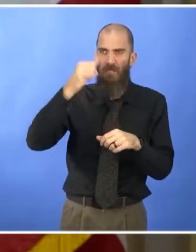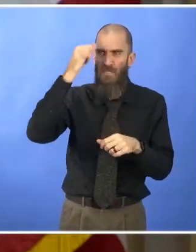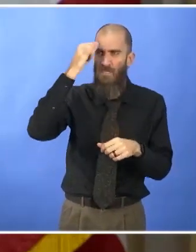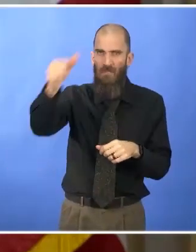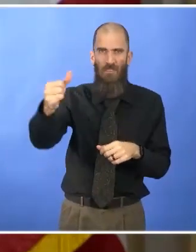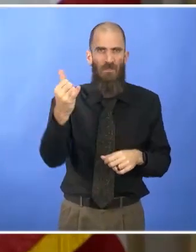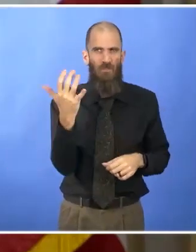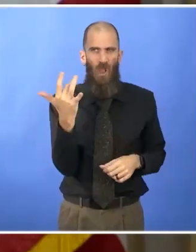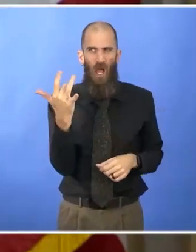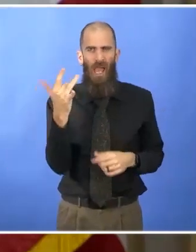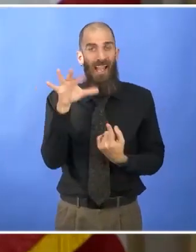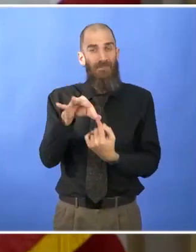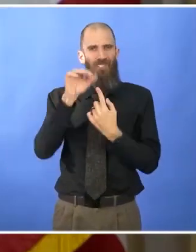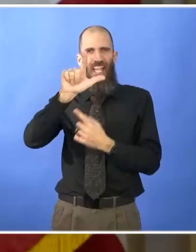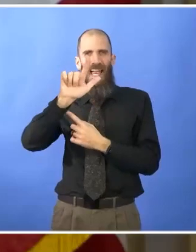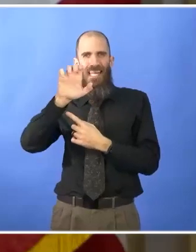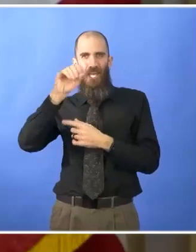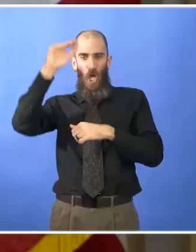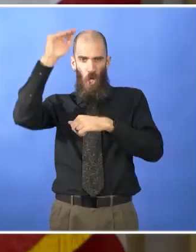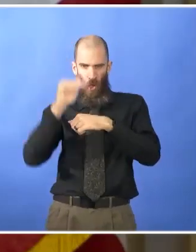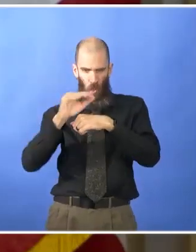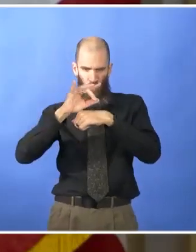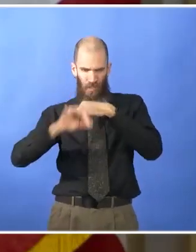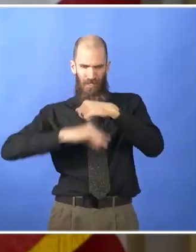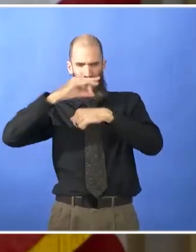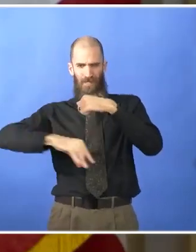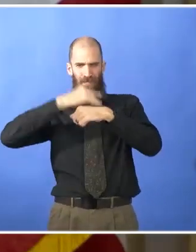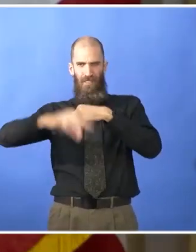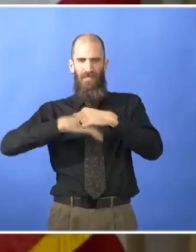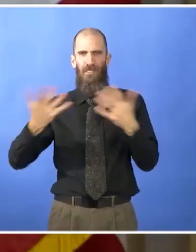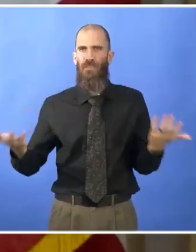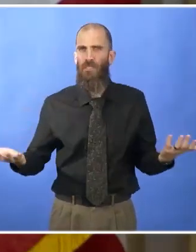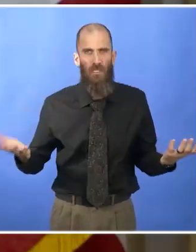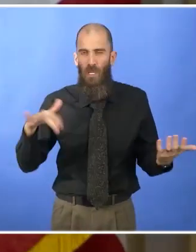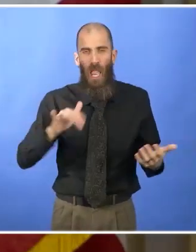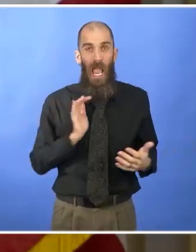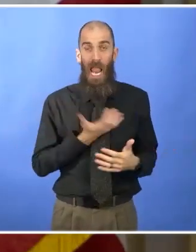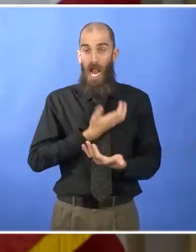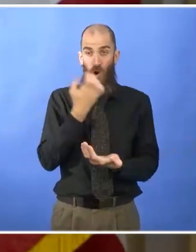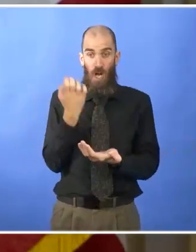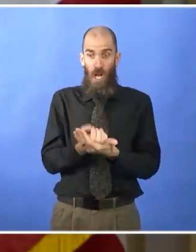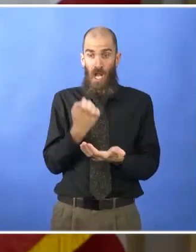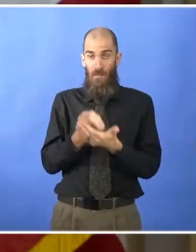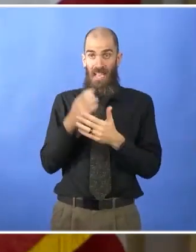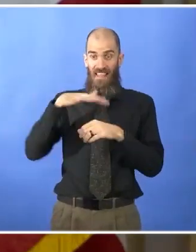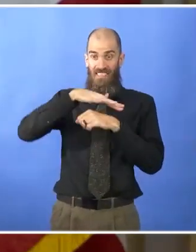THE SECOND SPACE AGE IS HERE. FOR IT TO CONTINUE TO GROW, WE